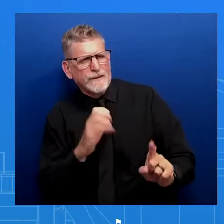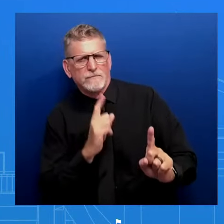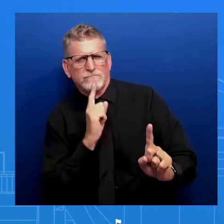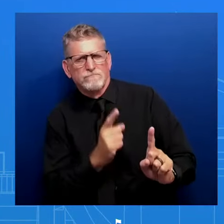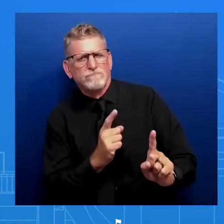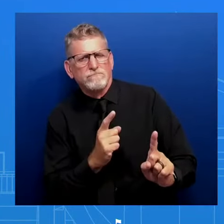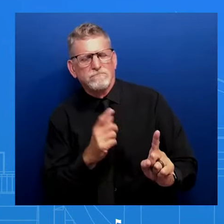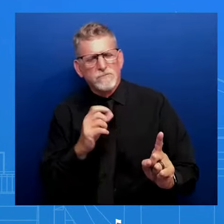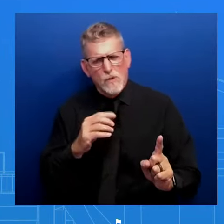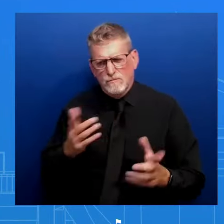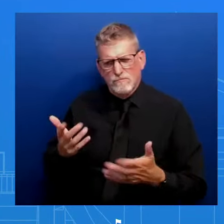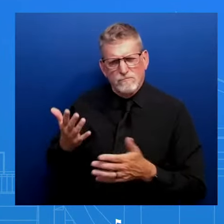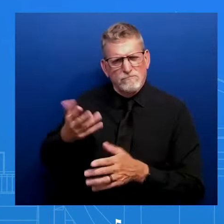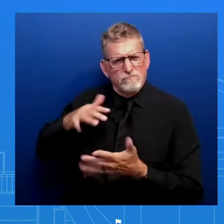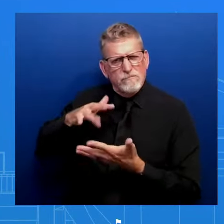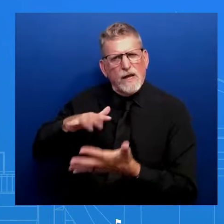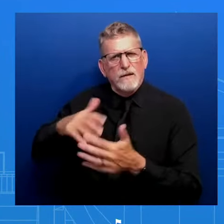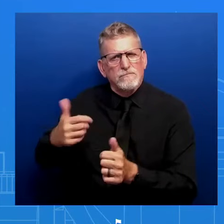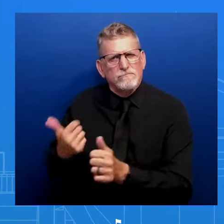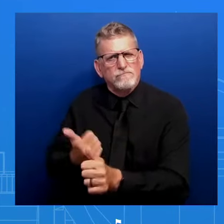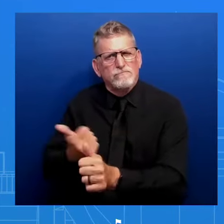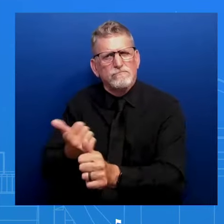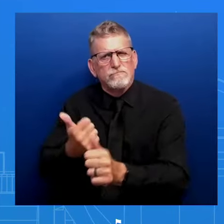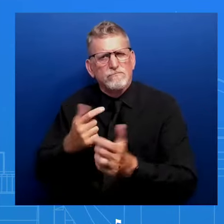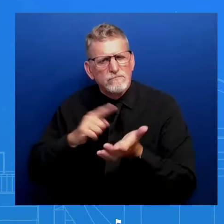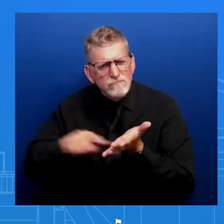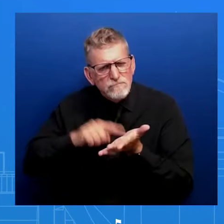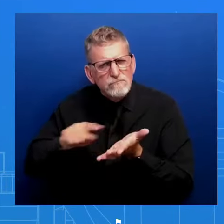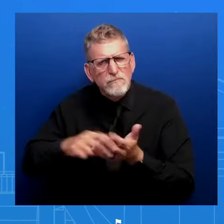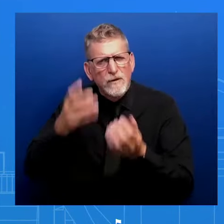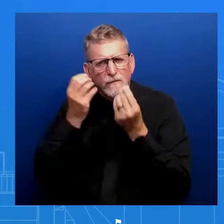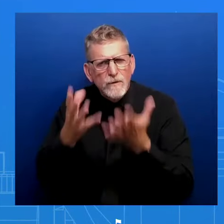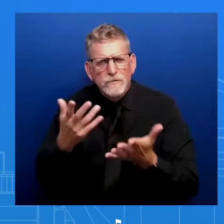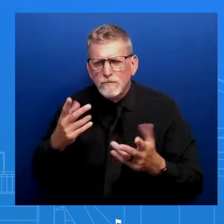and better figure out what we've got here. But that work is ongoing.